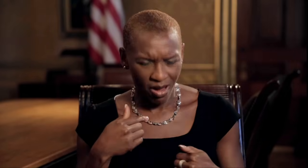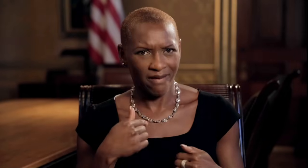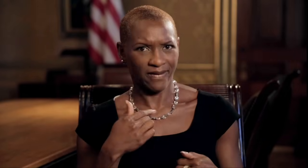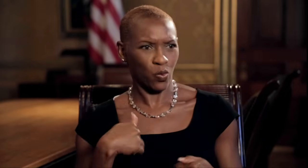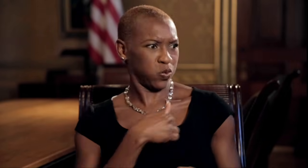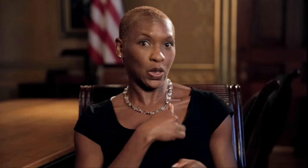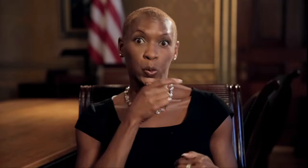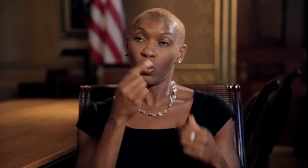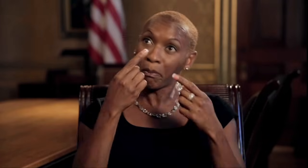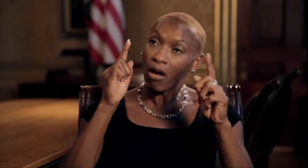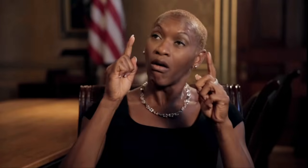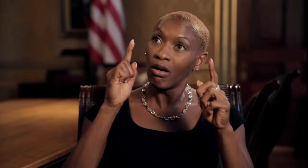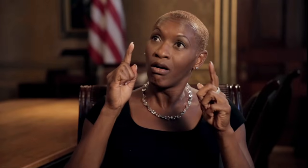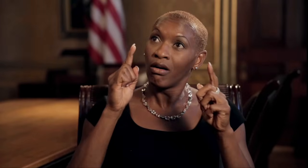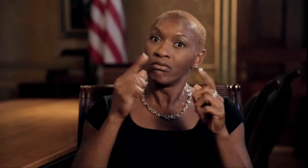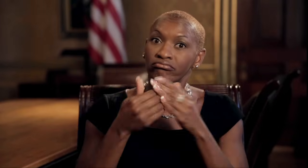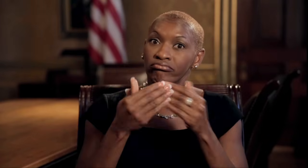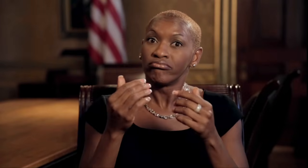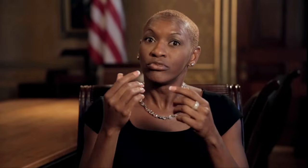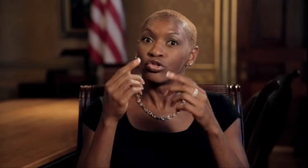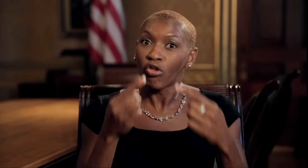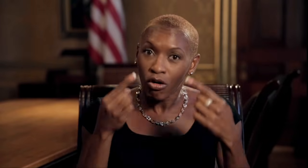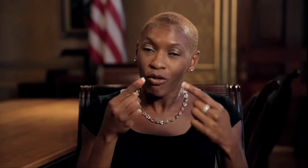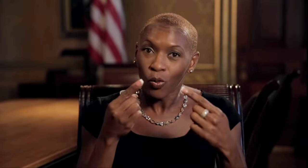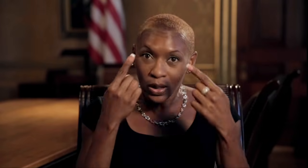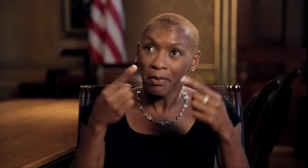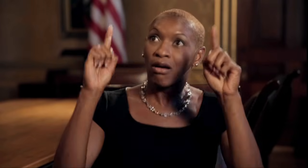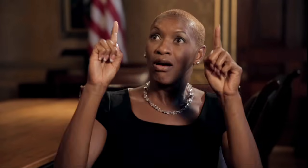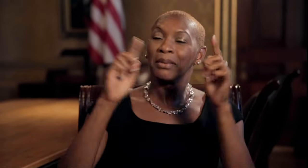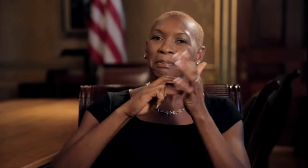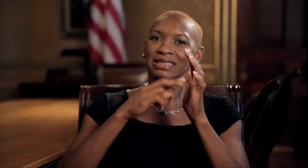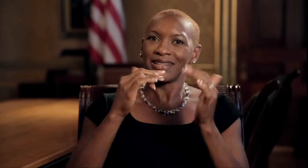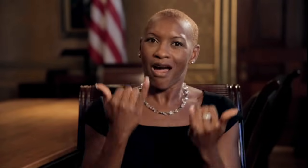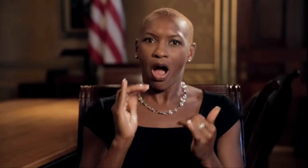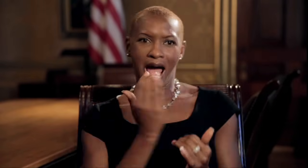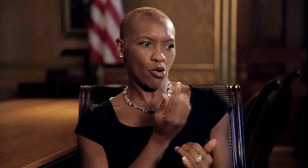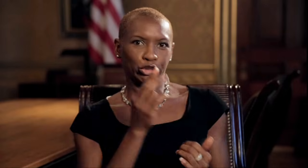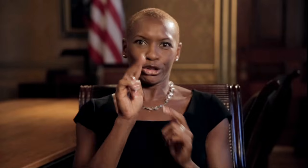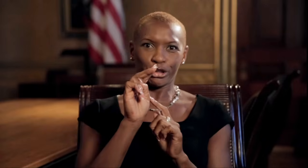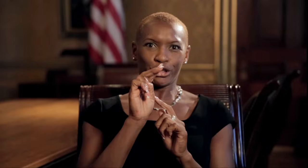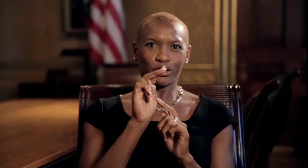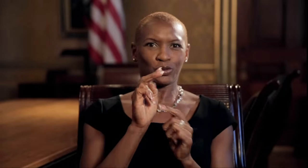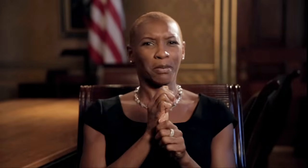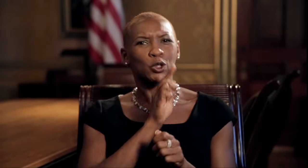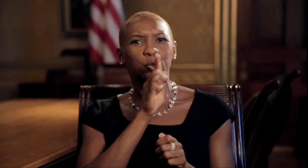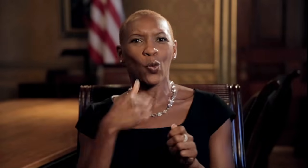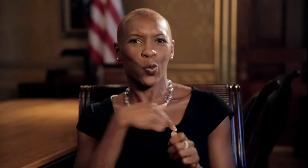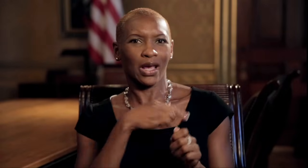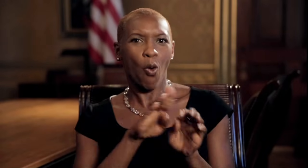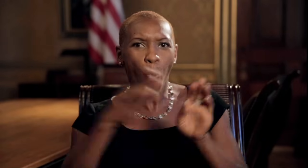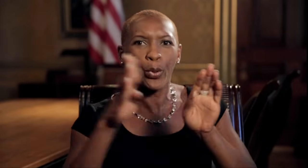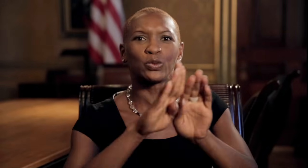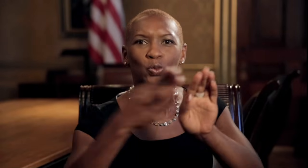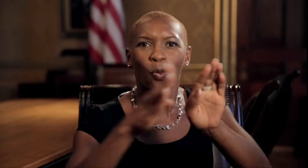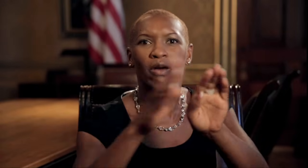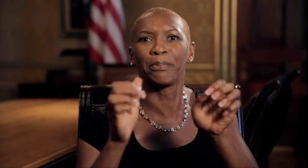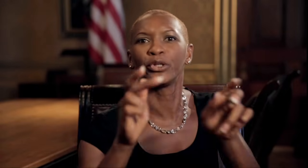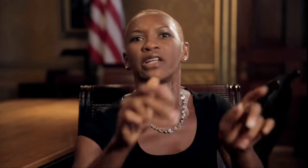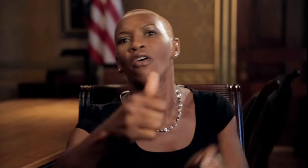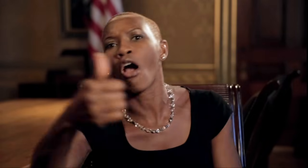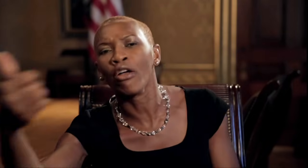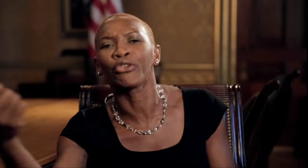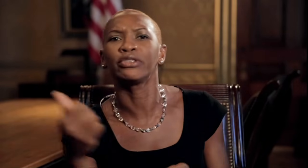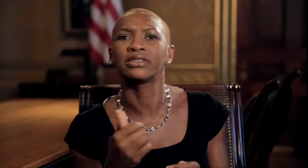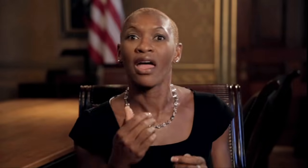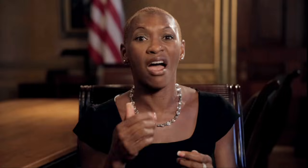We who have overcome our struggles and succeeded, it's our turn now to open doors and make opportunities for others.